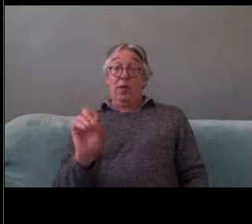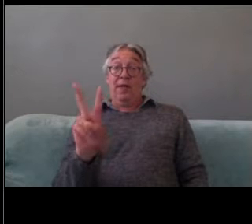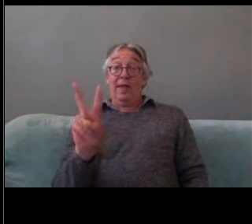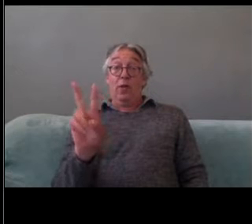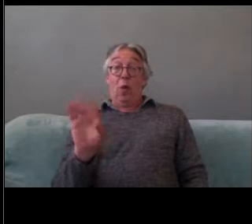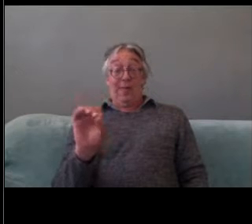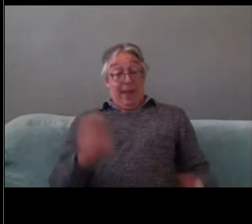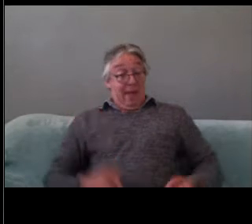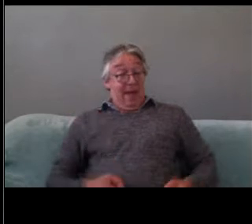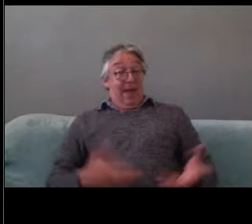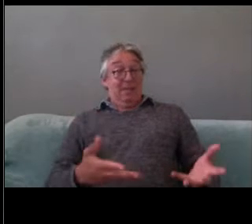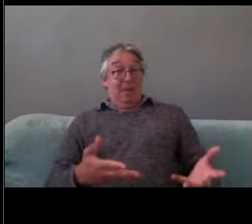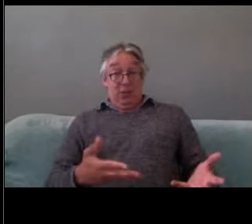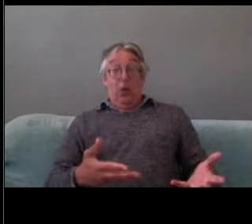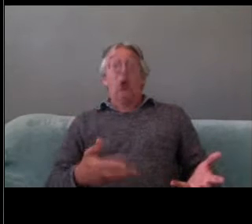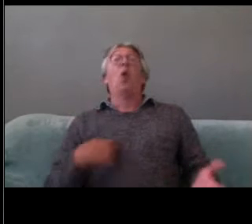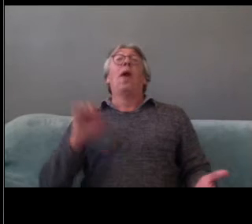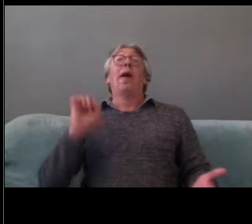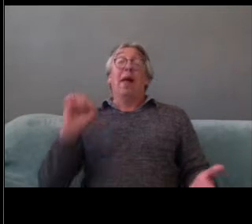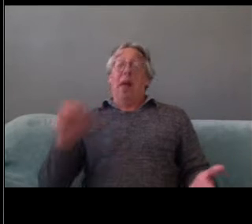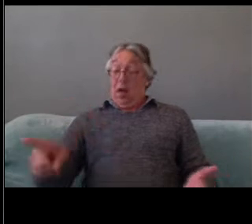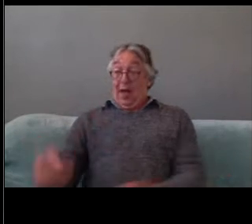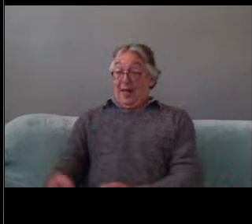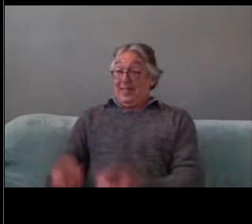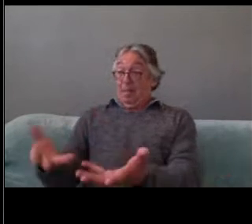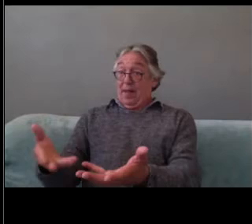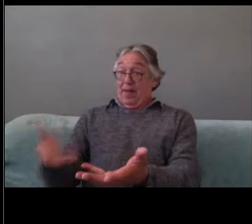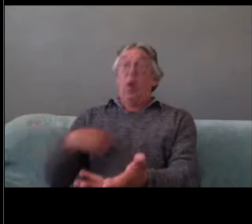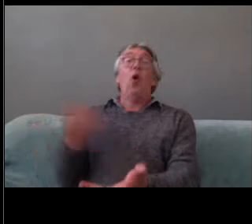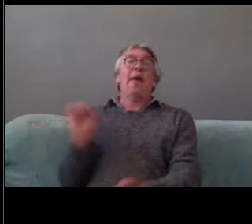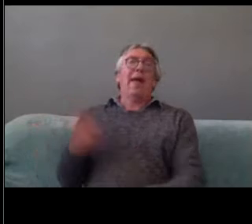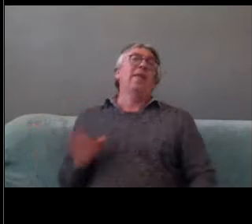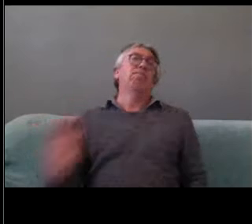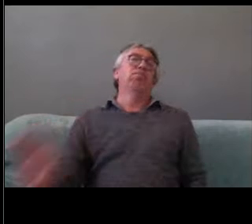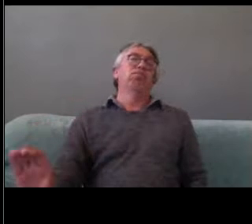we are happy to finance the costs which have been made in February-March